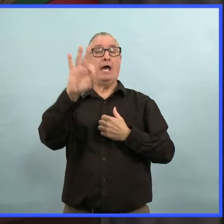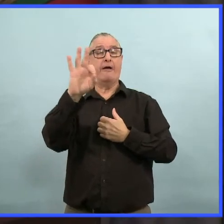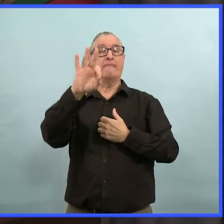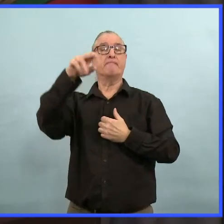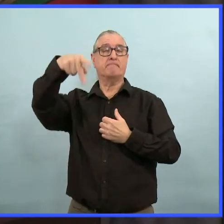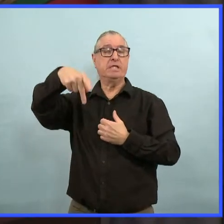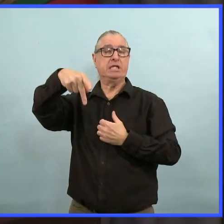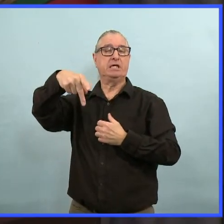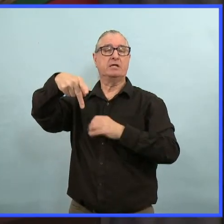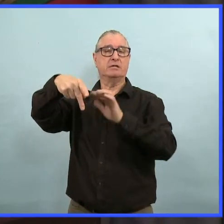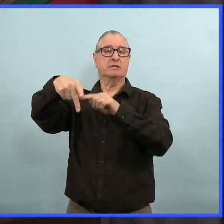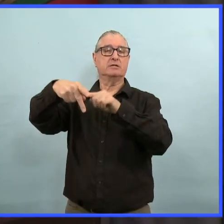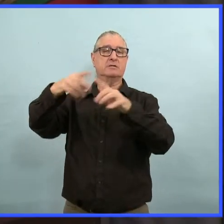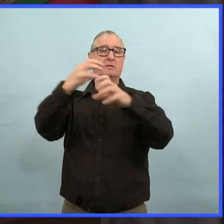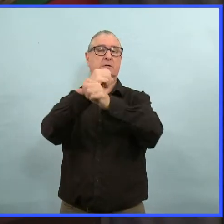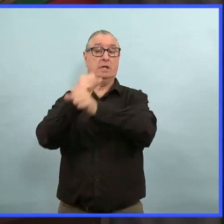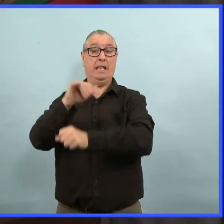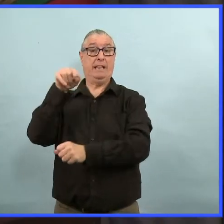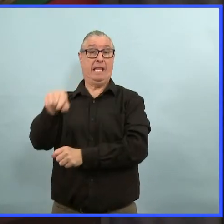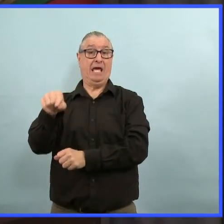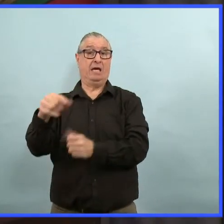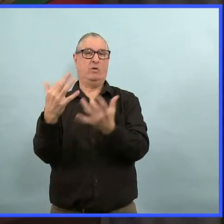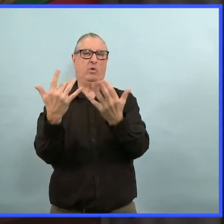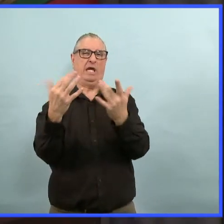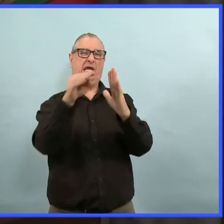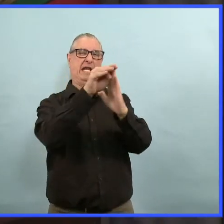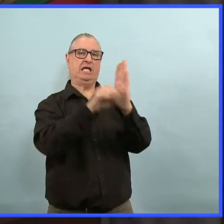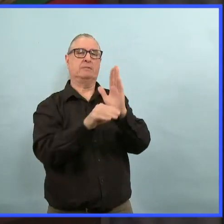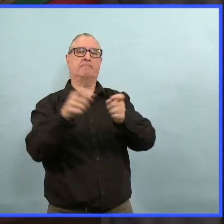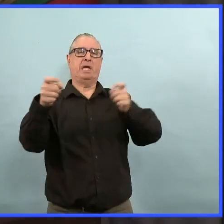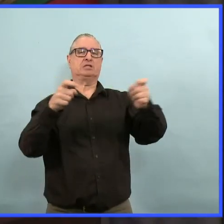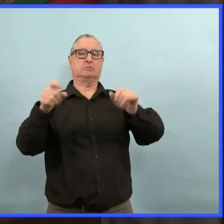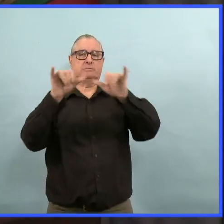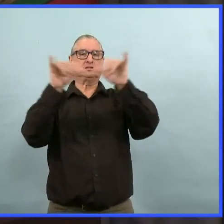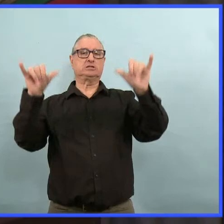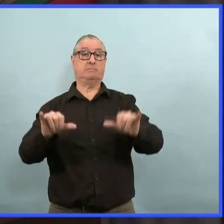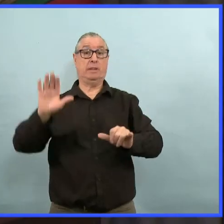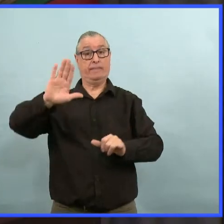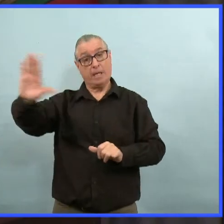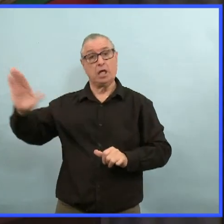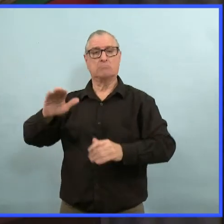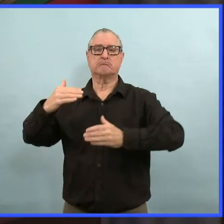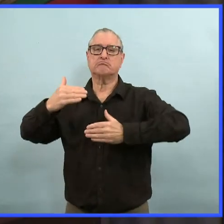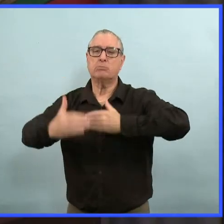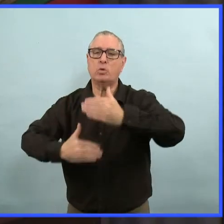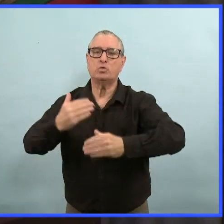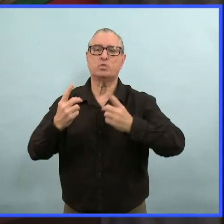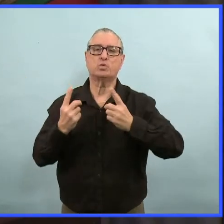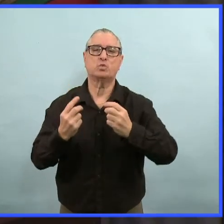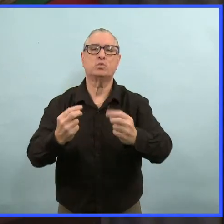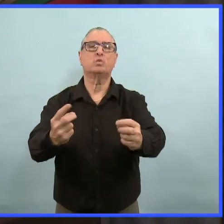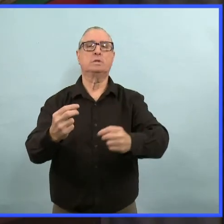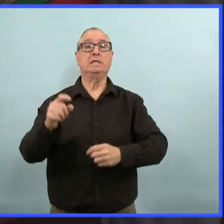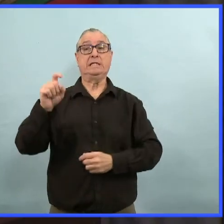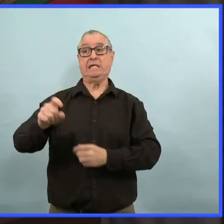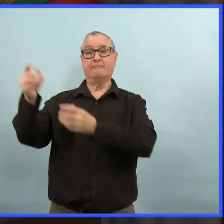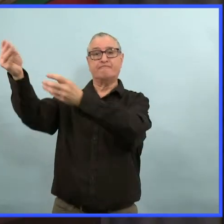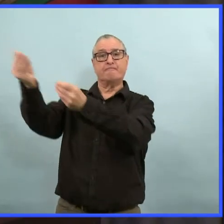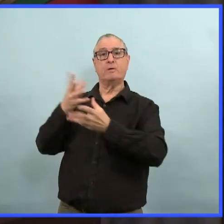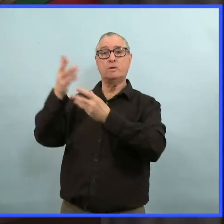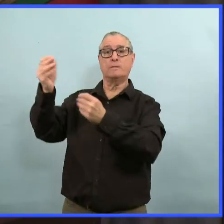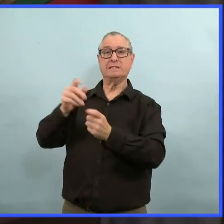is desperately needed to identify what the true number of uh diagnostic and surgical backlogs